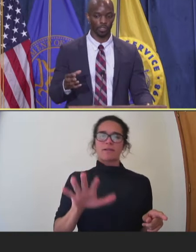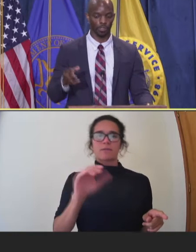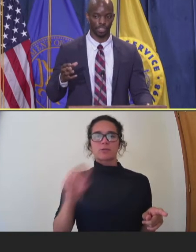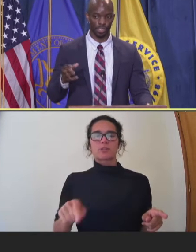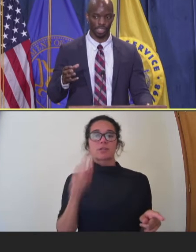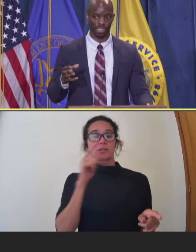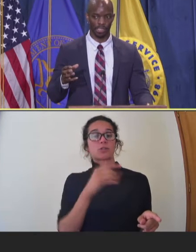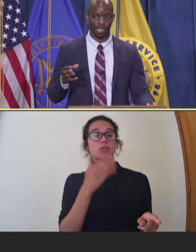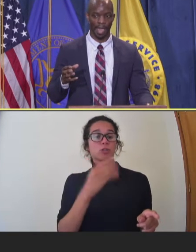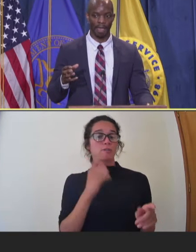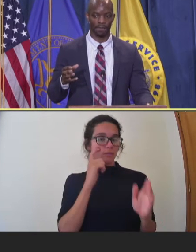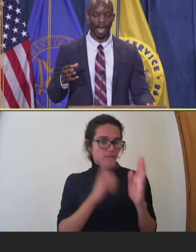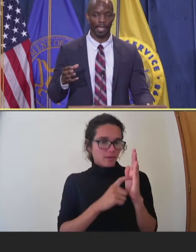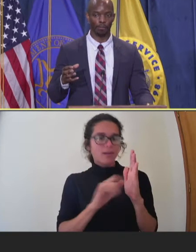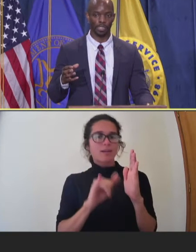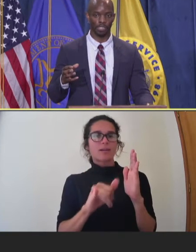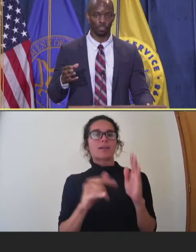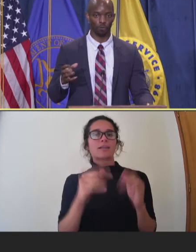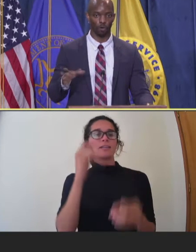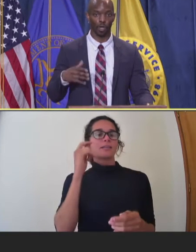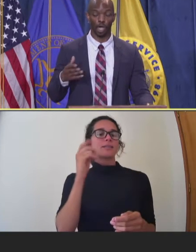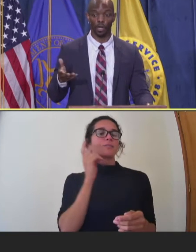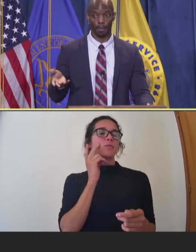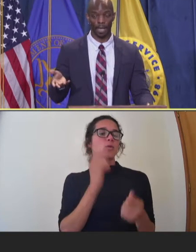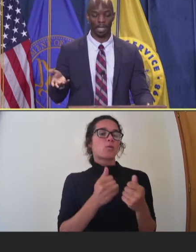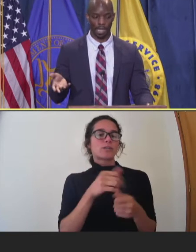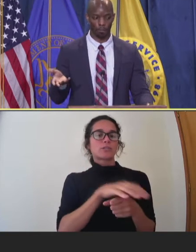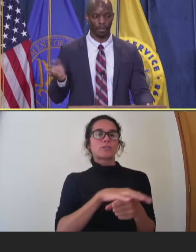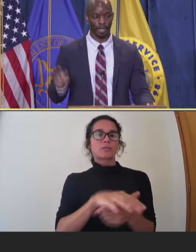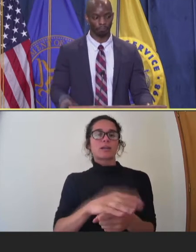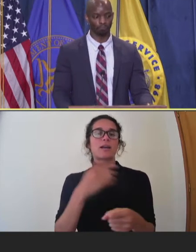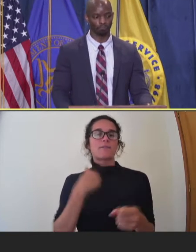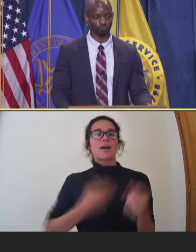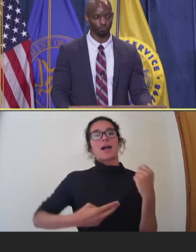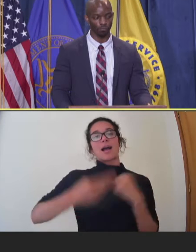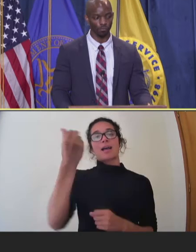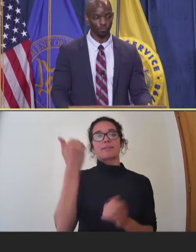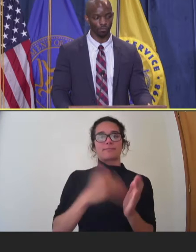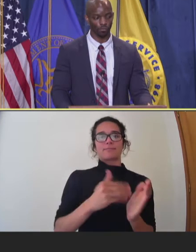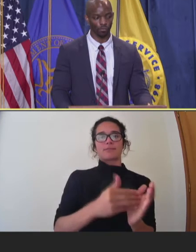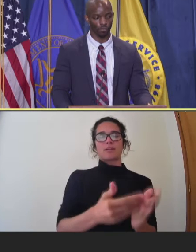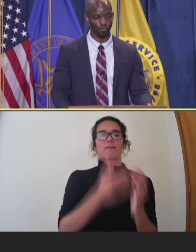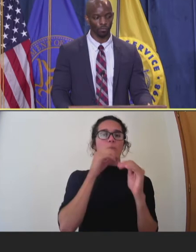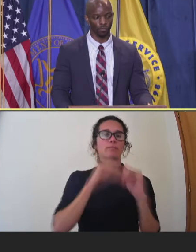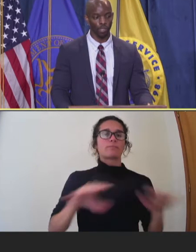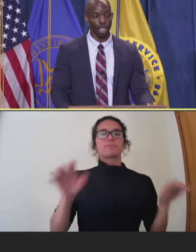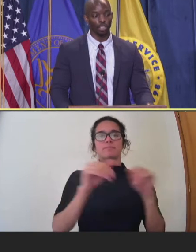those jurisdictions that have a higher potential for recurrent mpox outbreak.